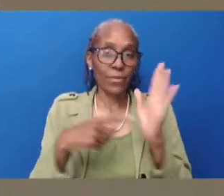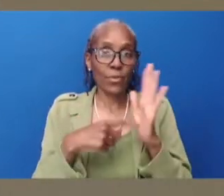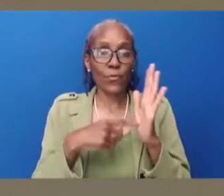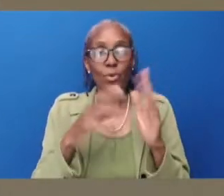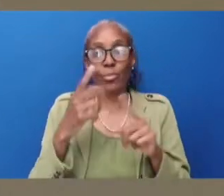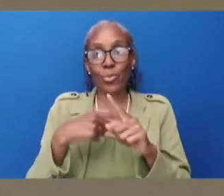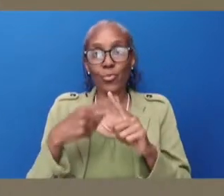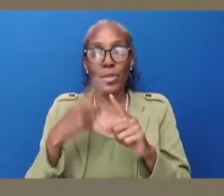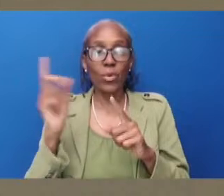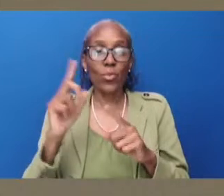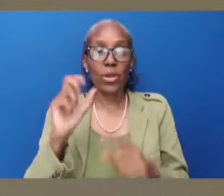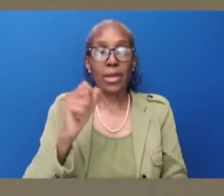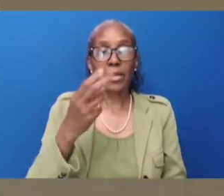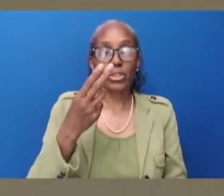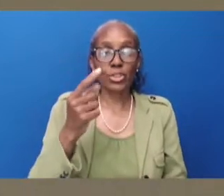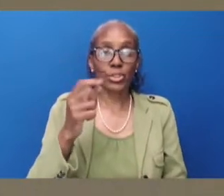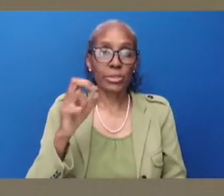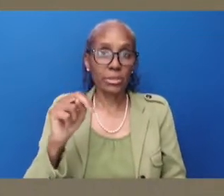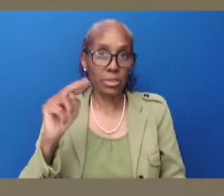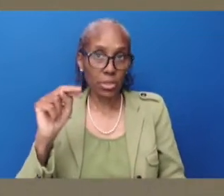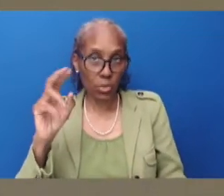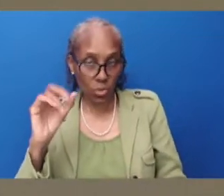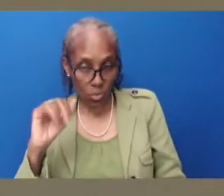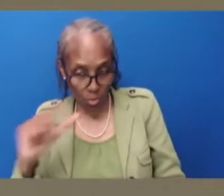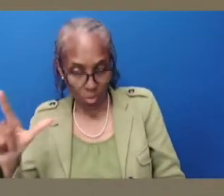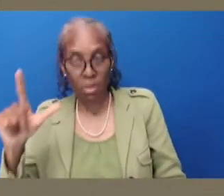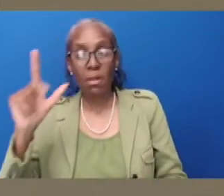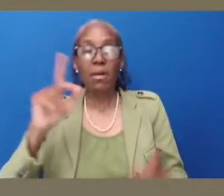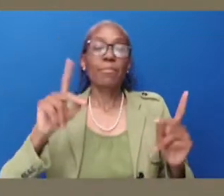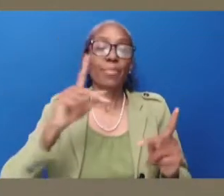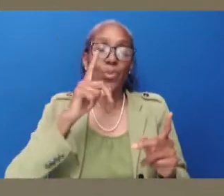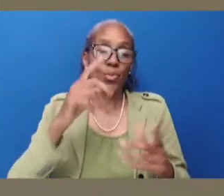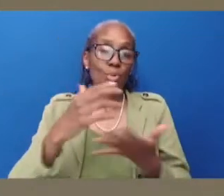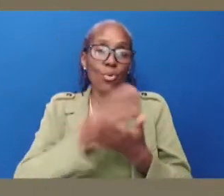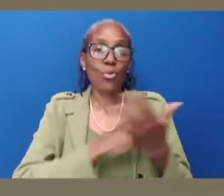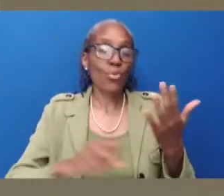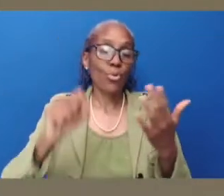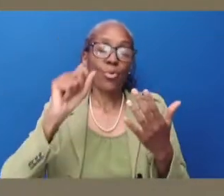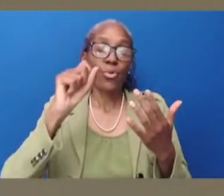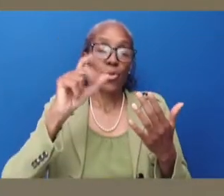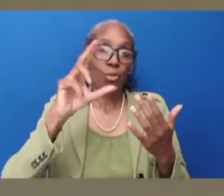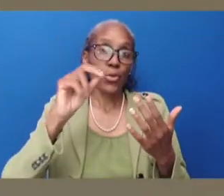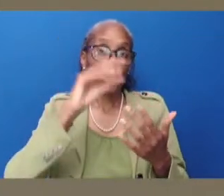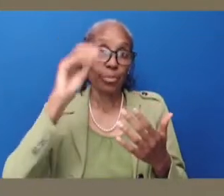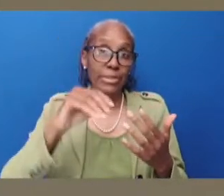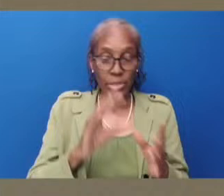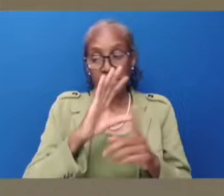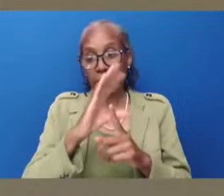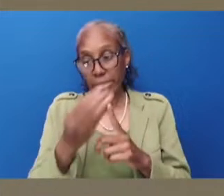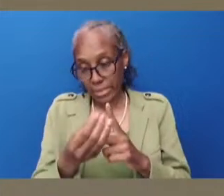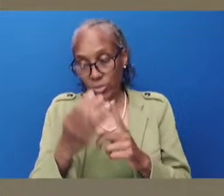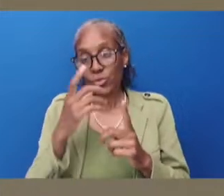RENTAL SUBSIDY FOR SEVEN AFFORDABLE RENTAL UNITS AT